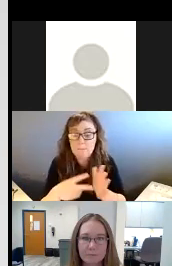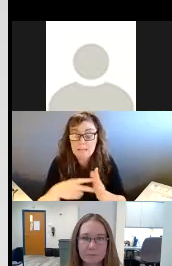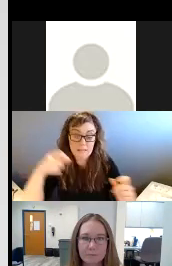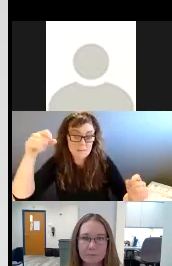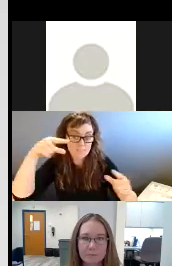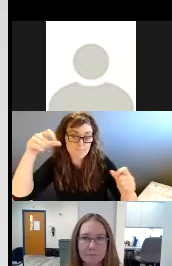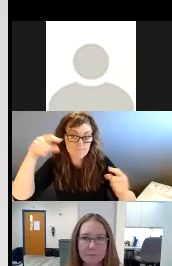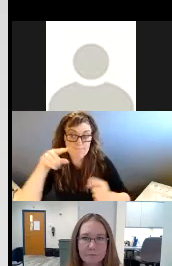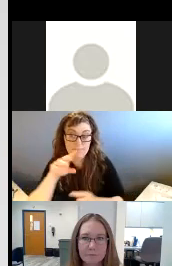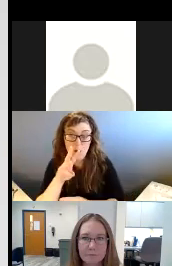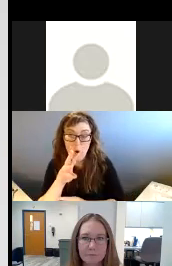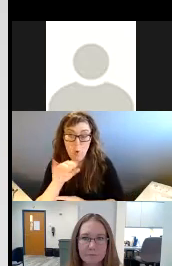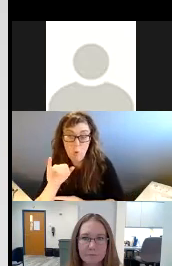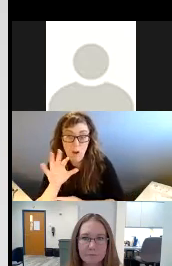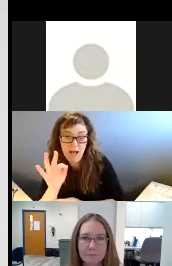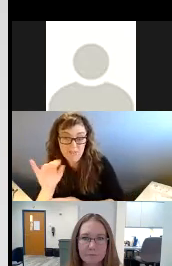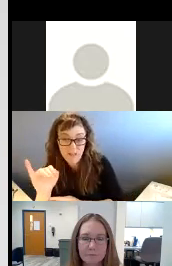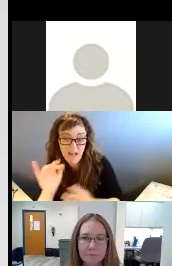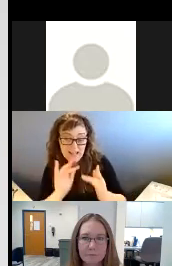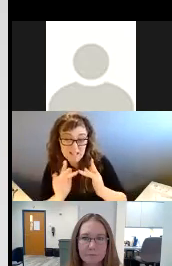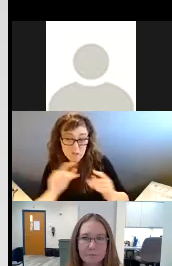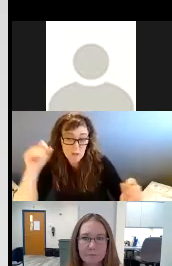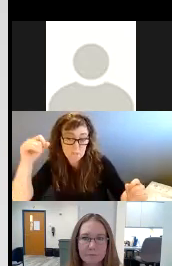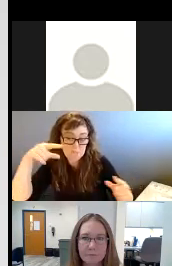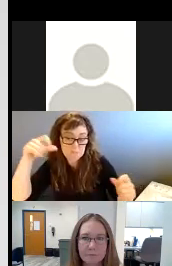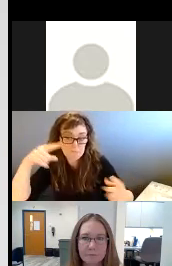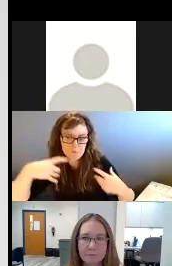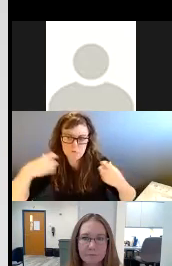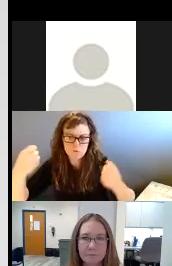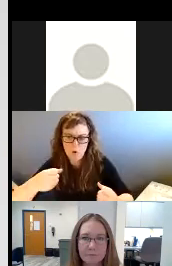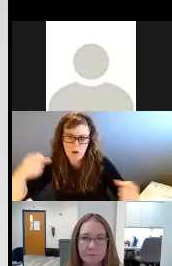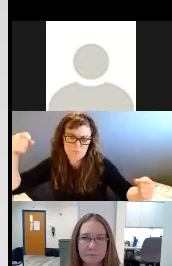AND IF THE PLATFORMS HAS WAYS TO MODULATE THAT.